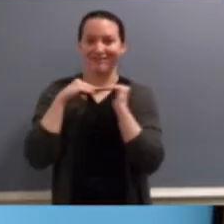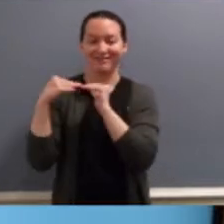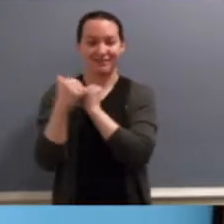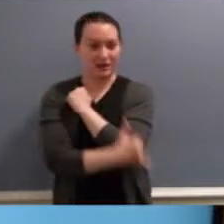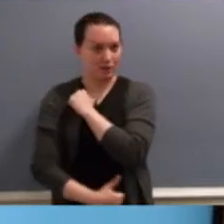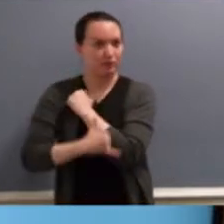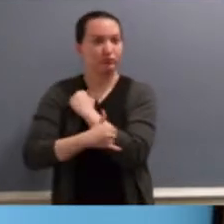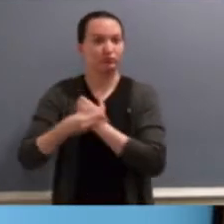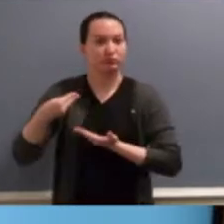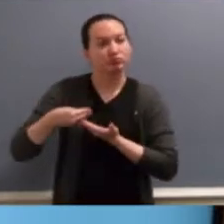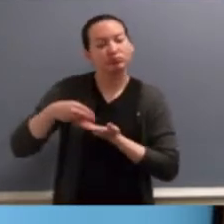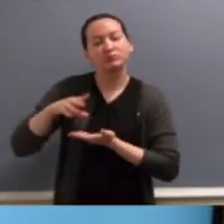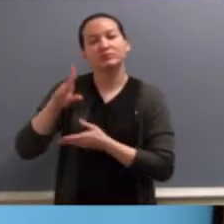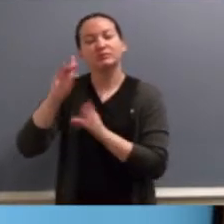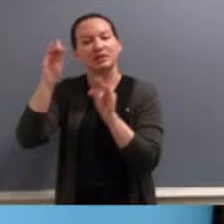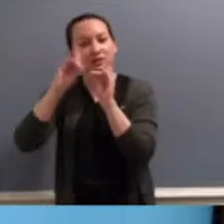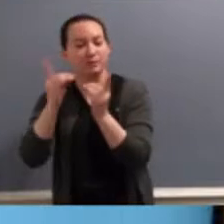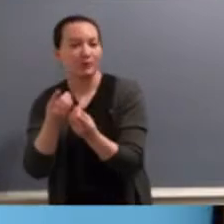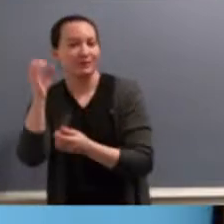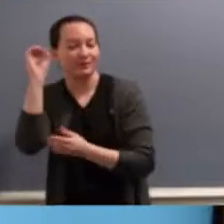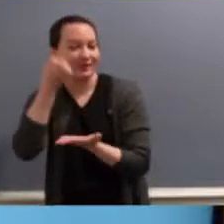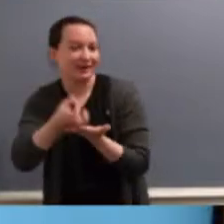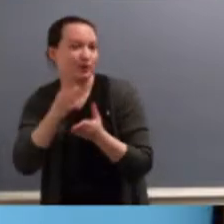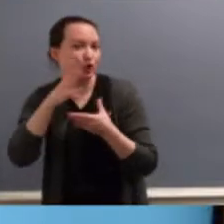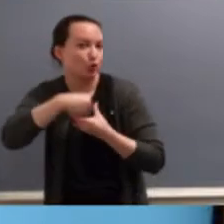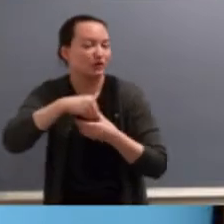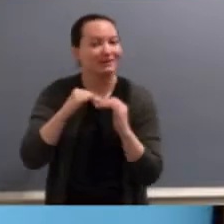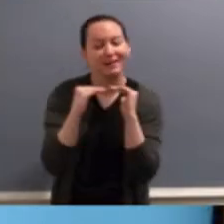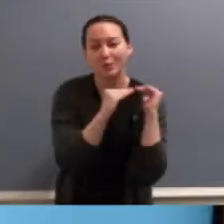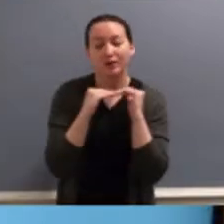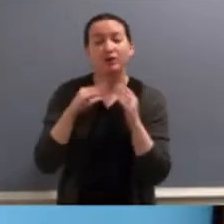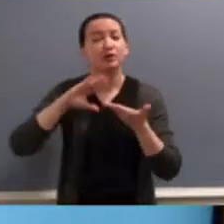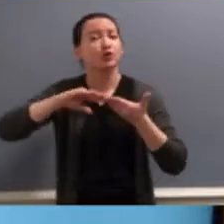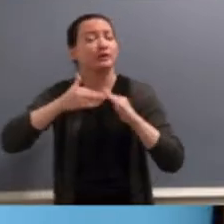funding the department of economic inclusion and equity and our community engagement efforts